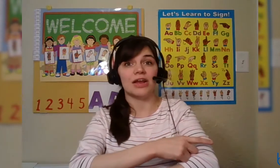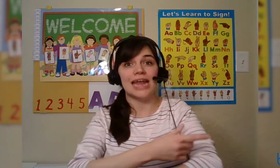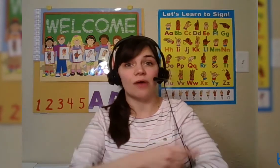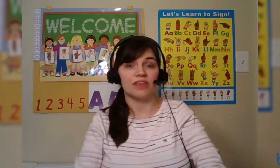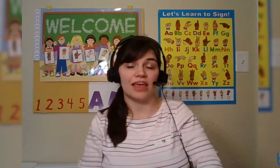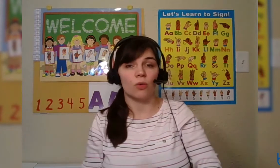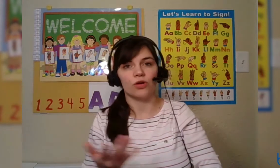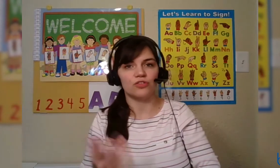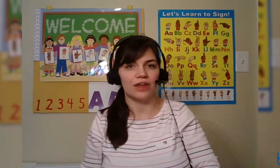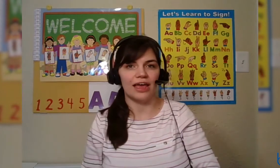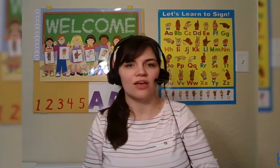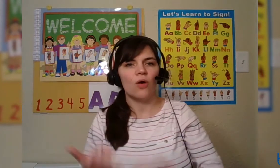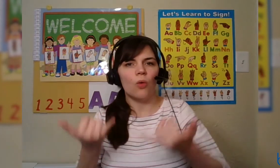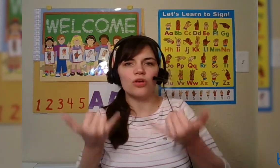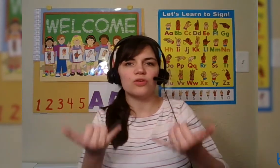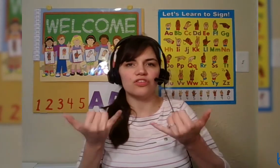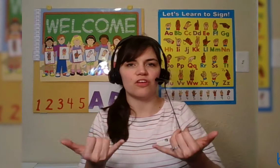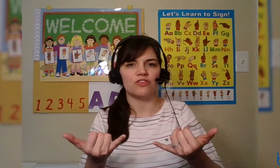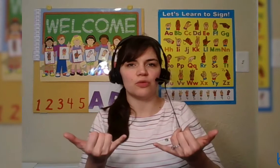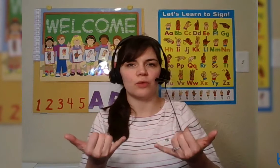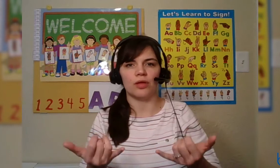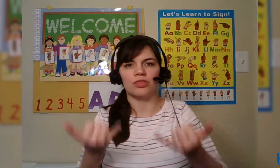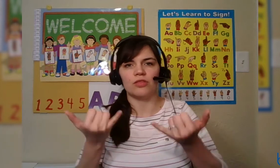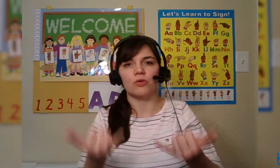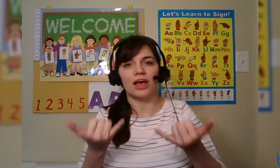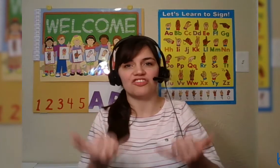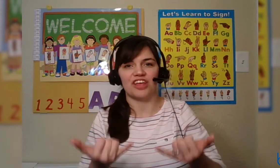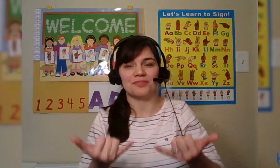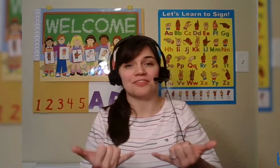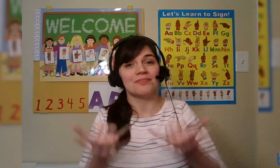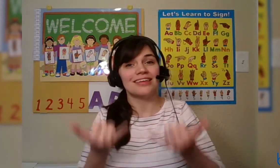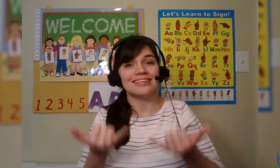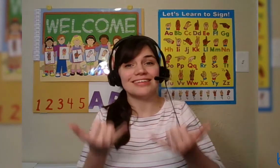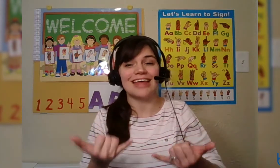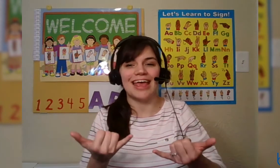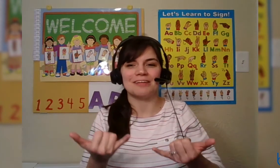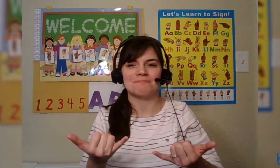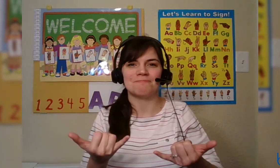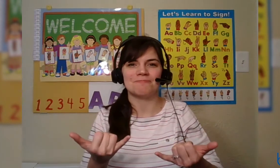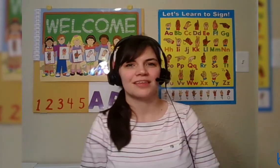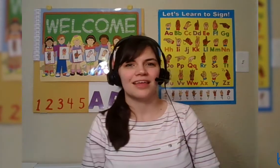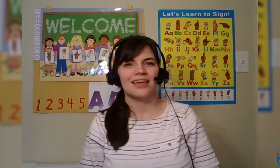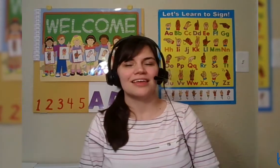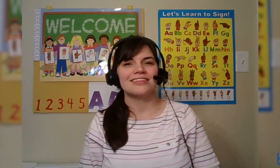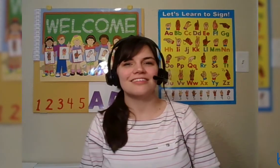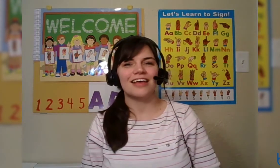"now-day" or today, or you can just do it with the Y shapes: today. To sign